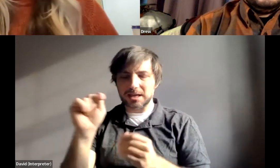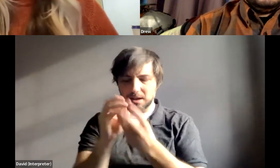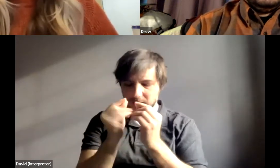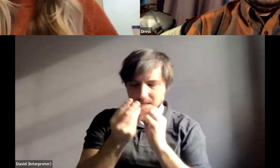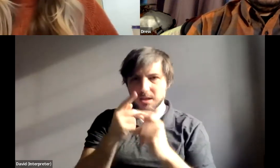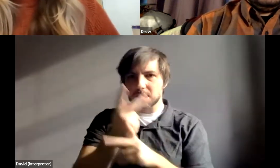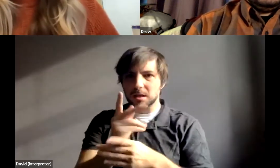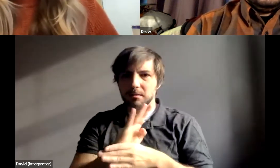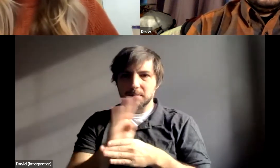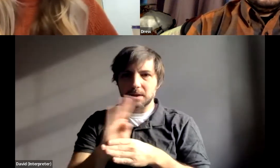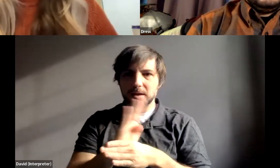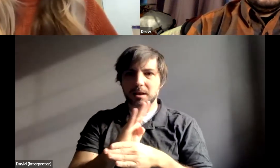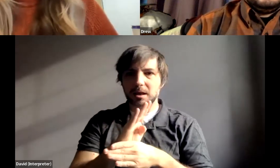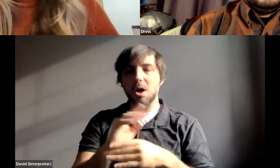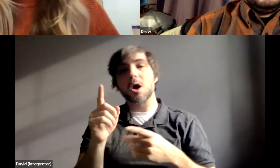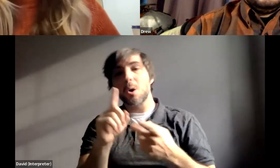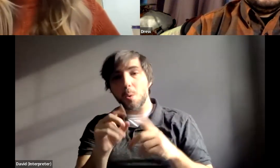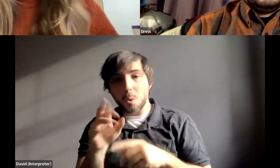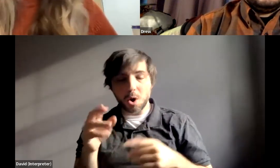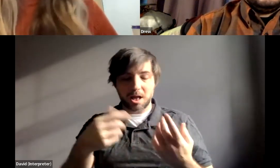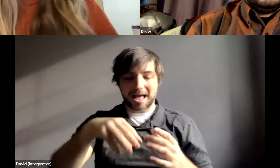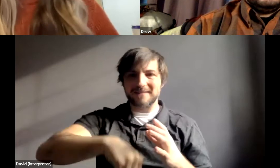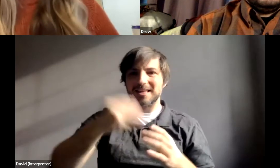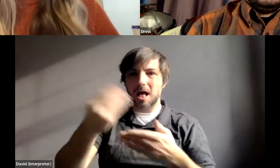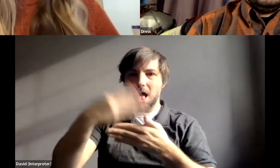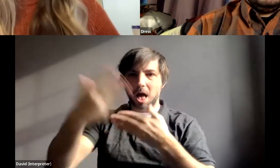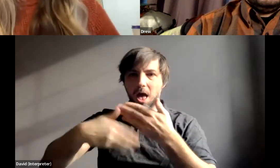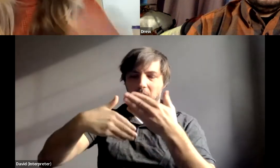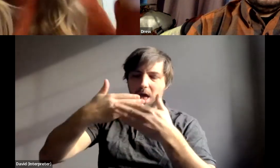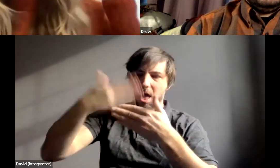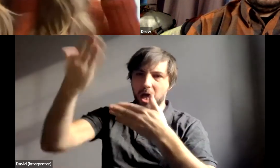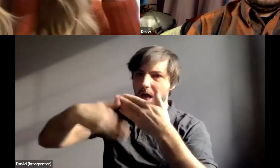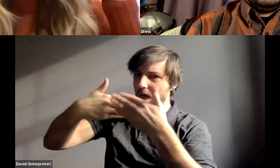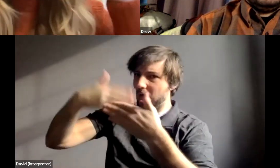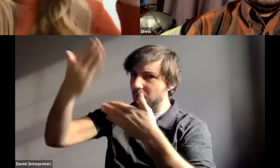help them express their emotions, what they are feeling. Noise-canceling headphone